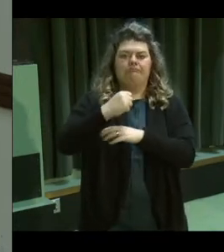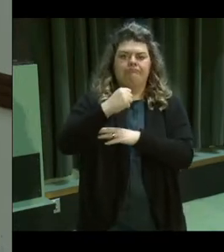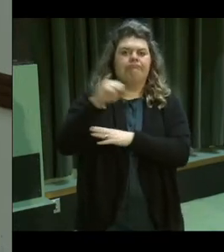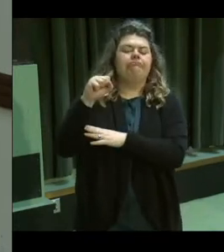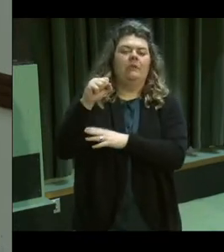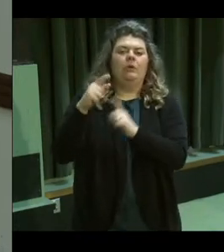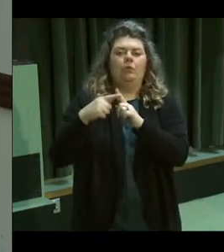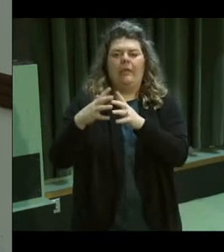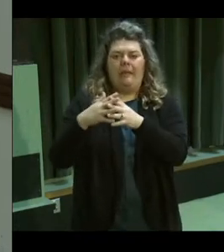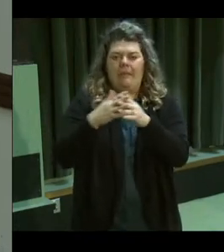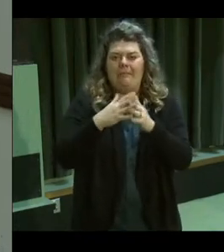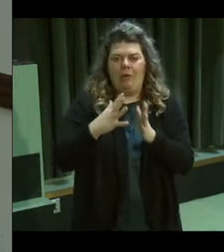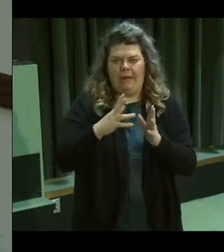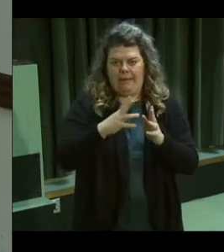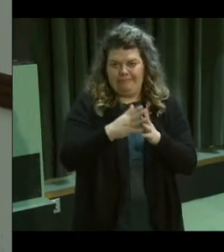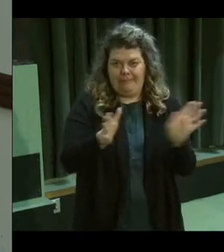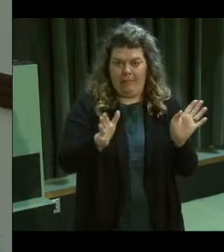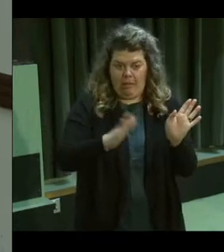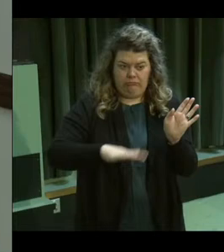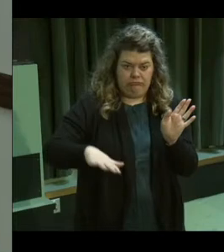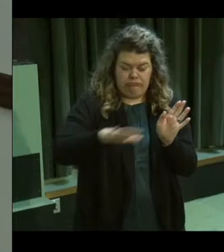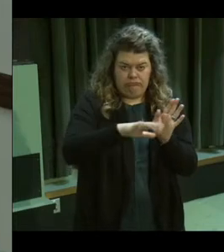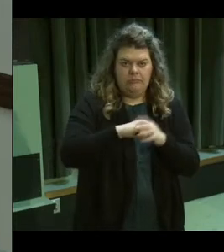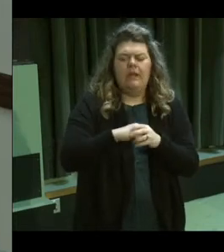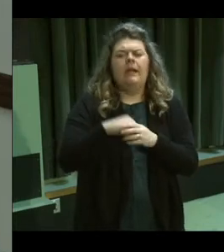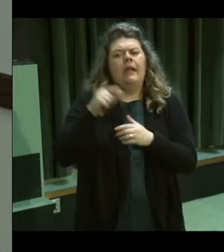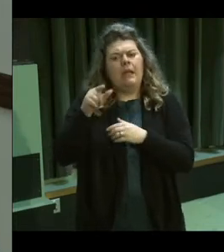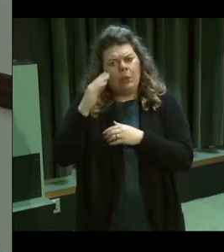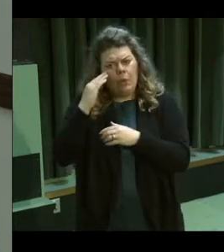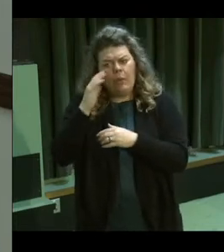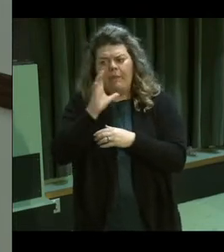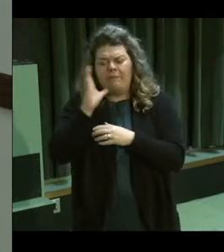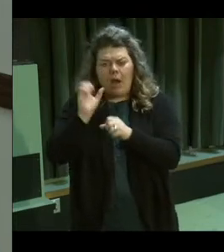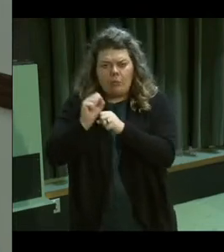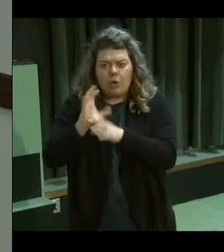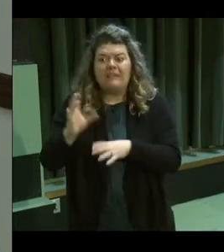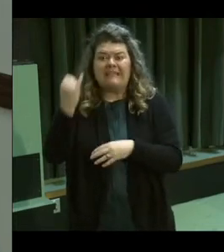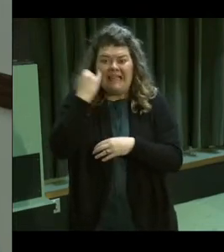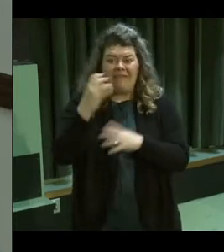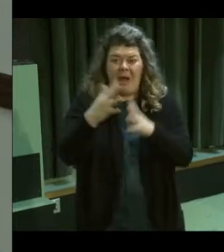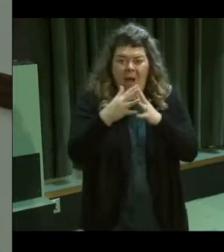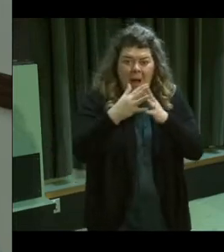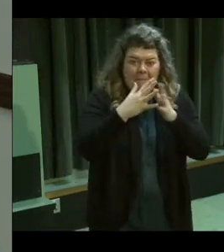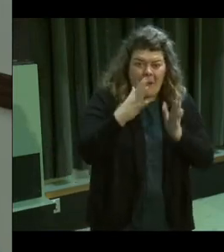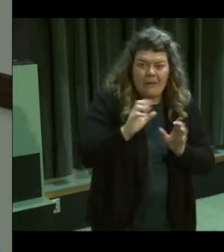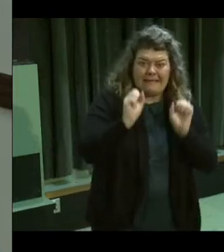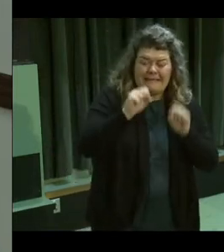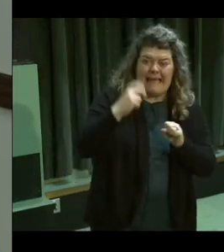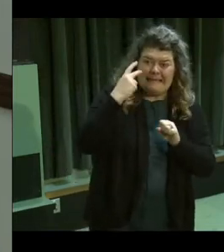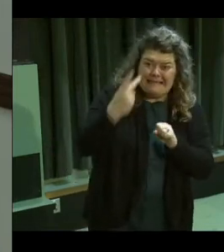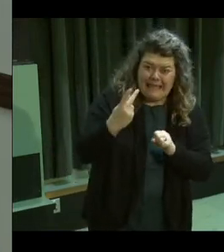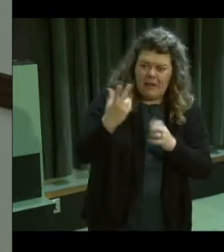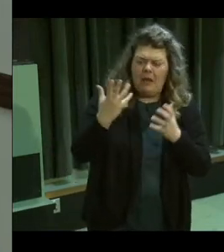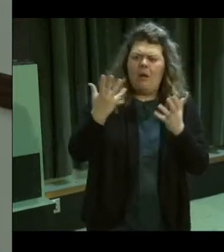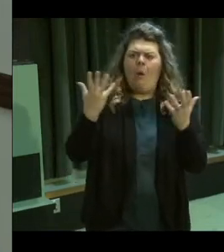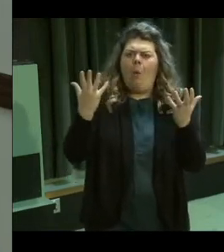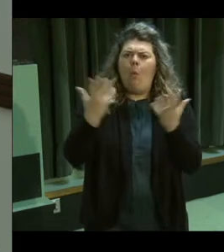American public. Cesar and the farmworkers knew that if the